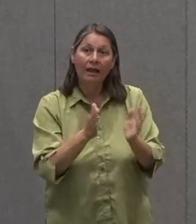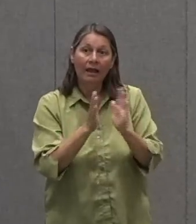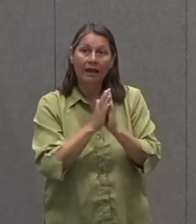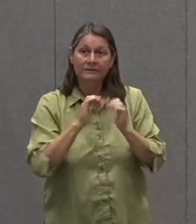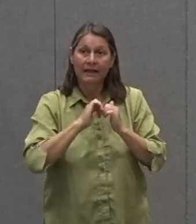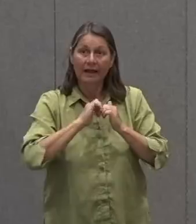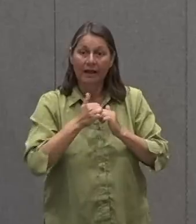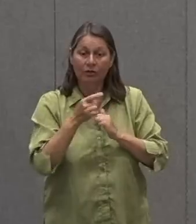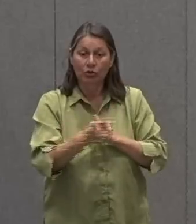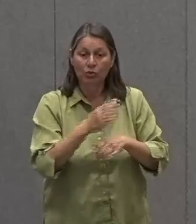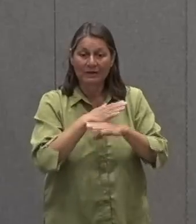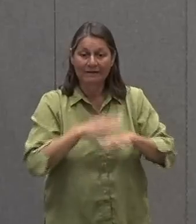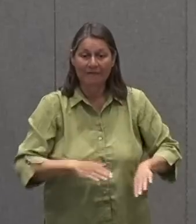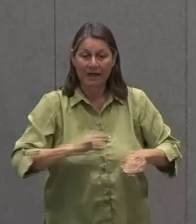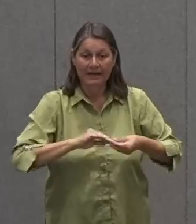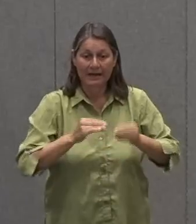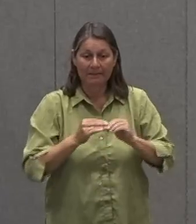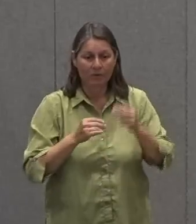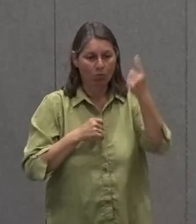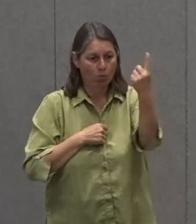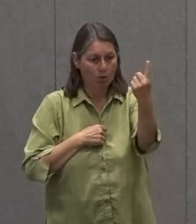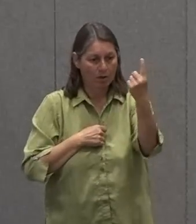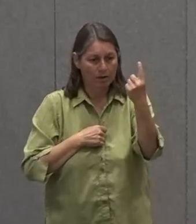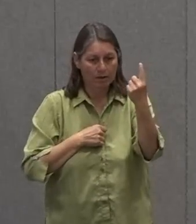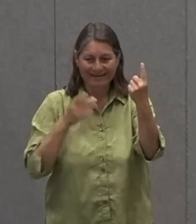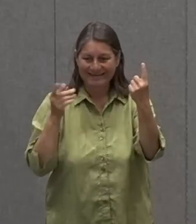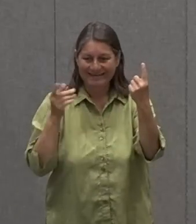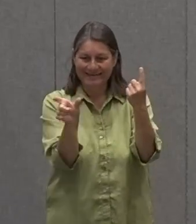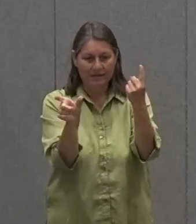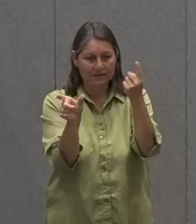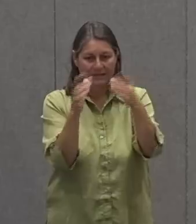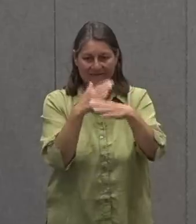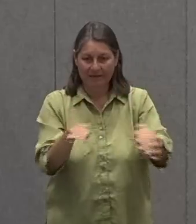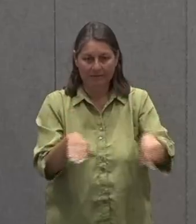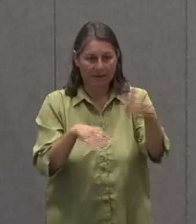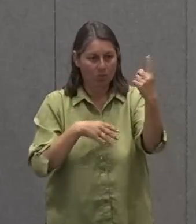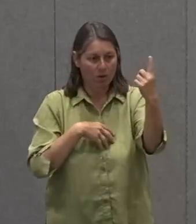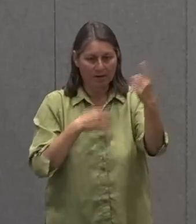by one, two, three, four, five, six, and seven,